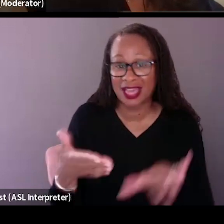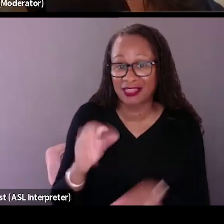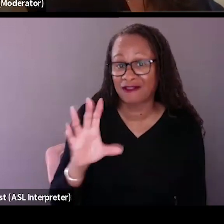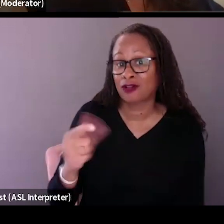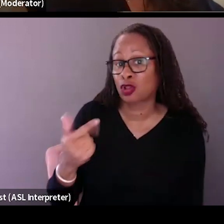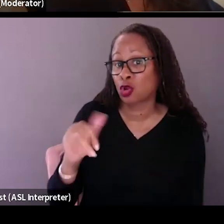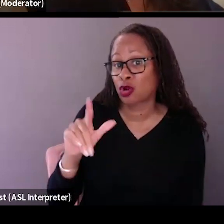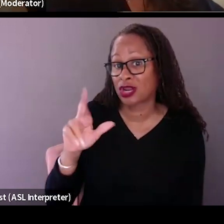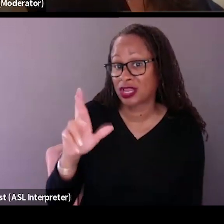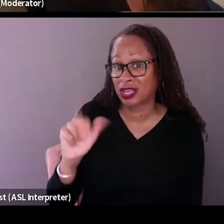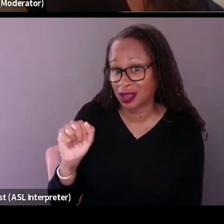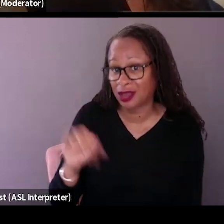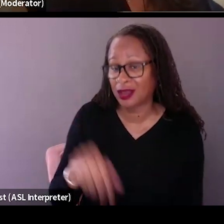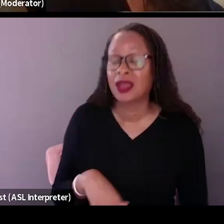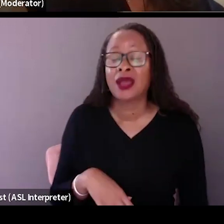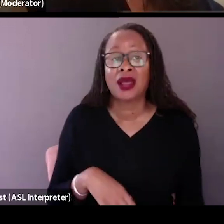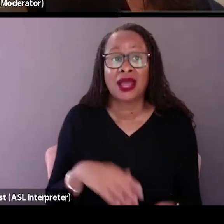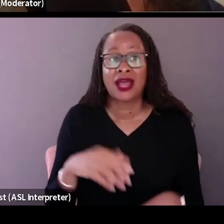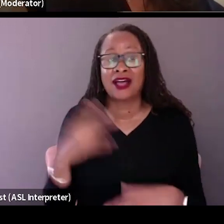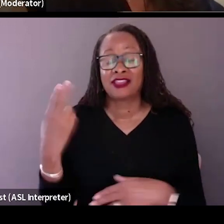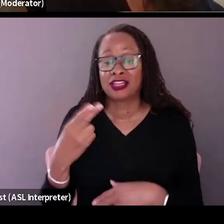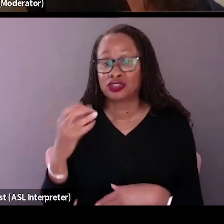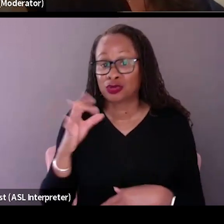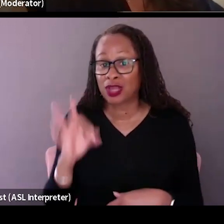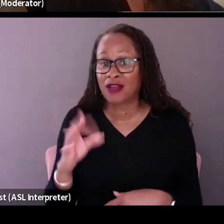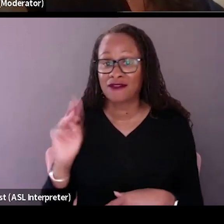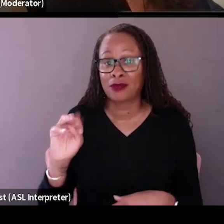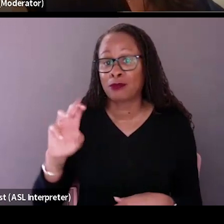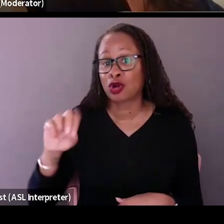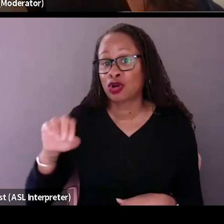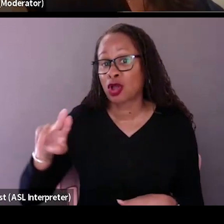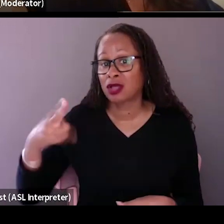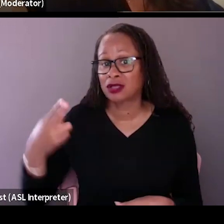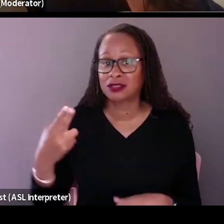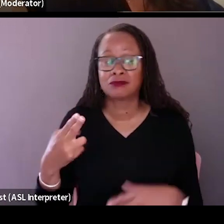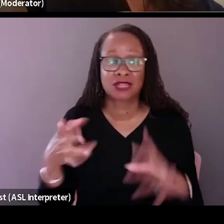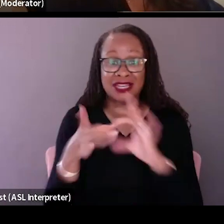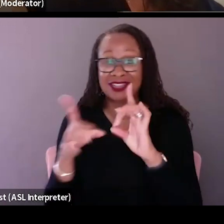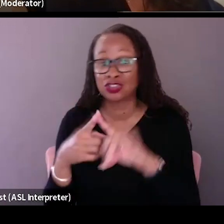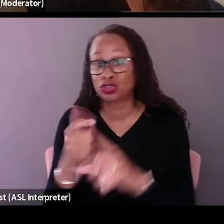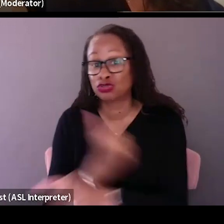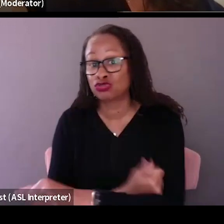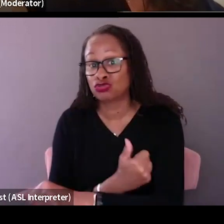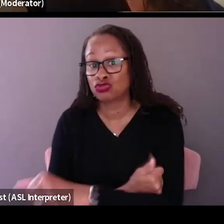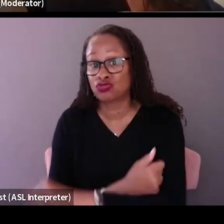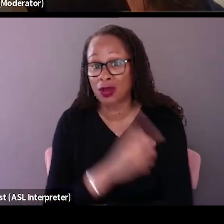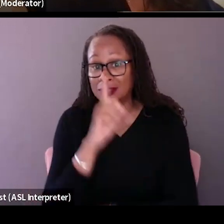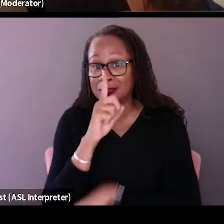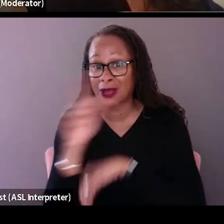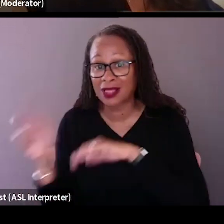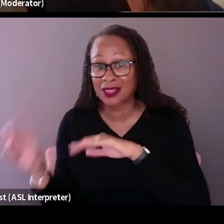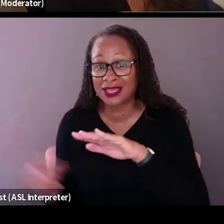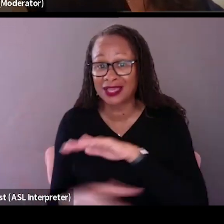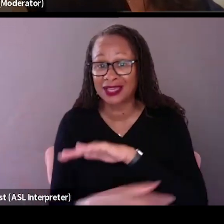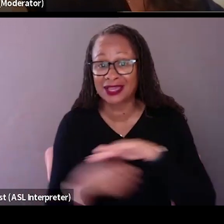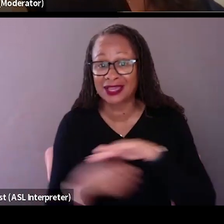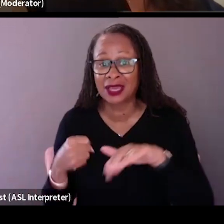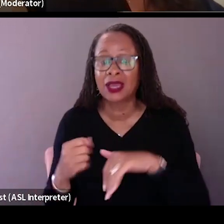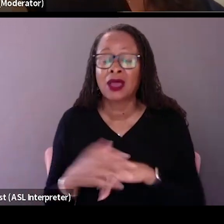to potentially drug smuggling with certain families off the coast and, you know, all of these kind of stringy things that we would hear about